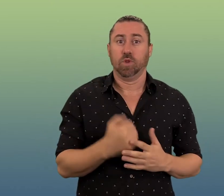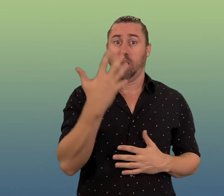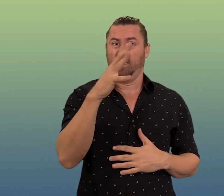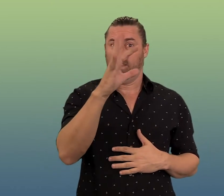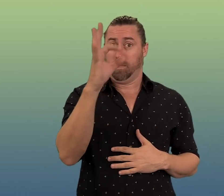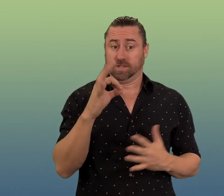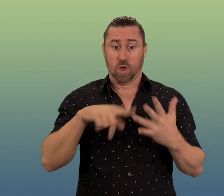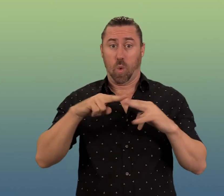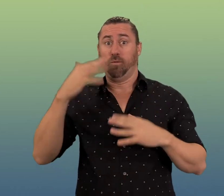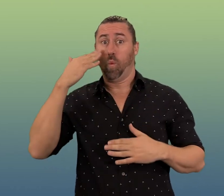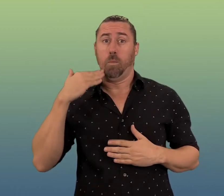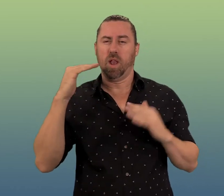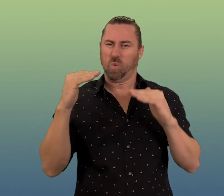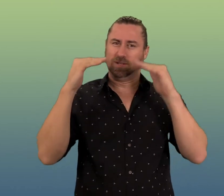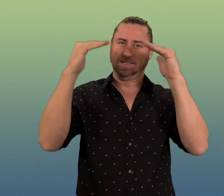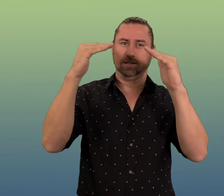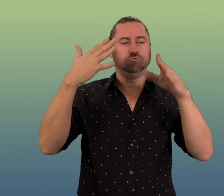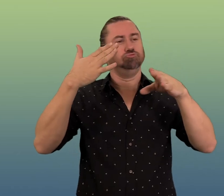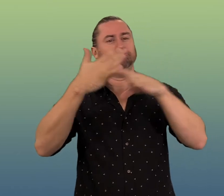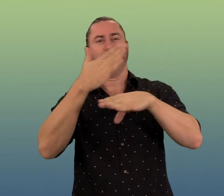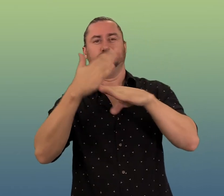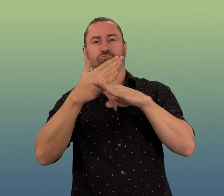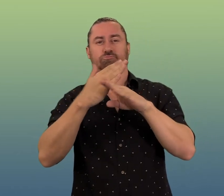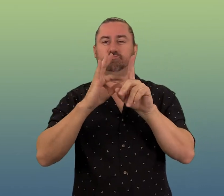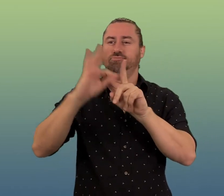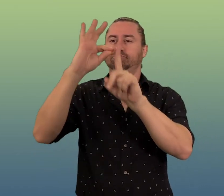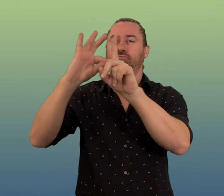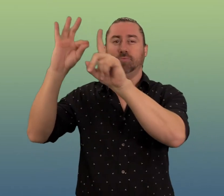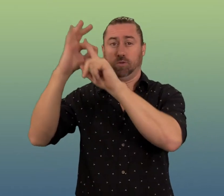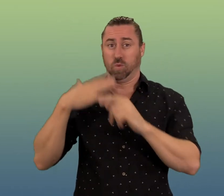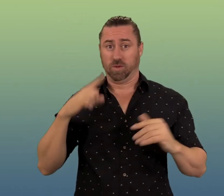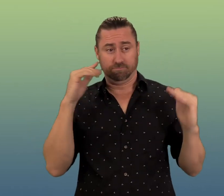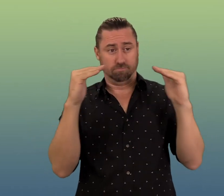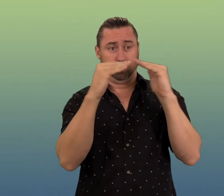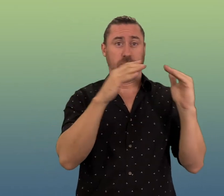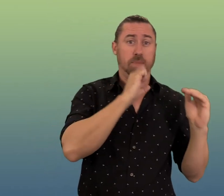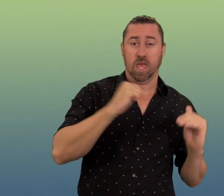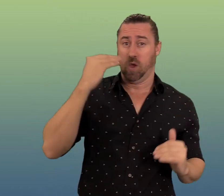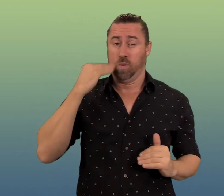50% of all women in all senior officer, senior executive service and above